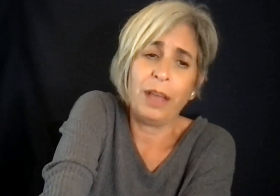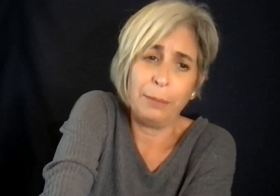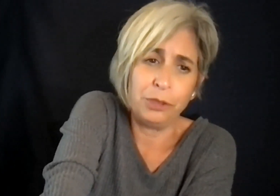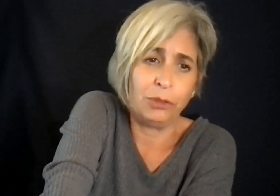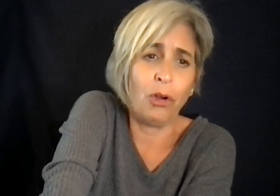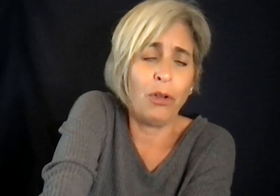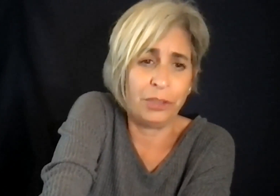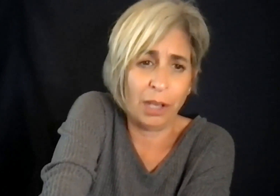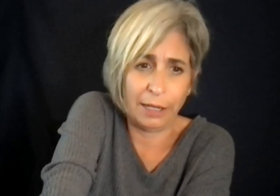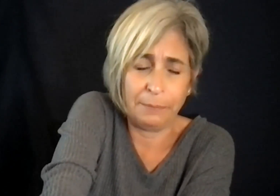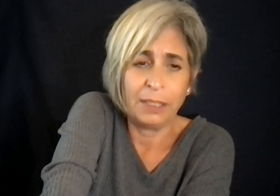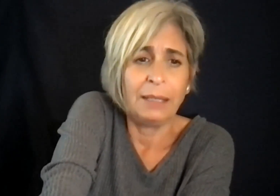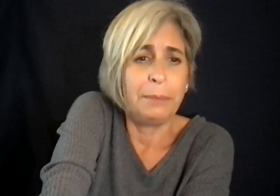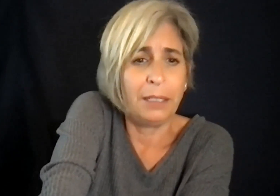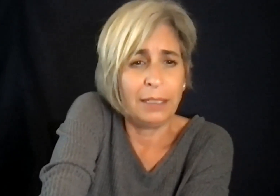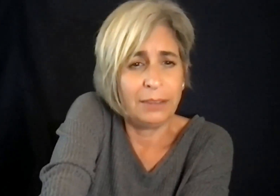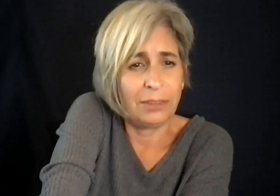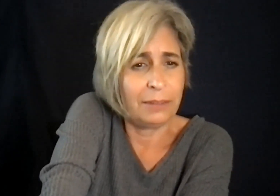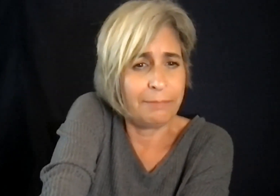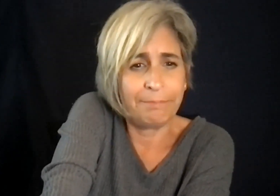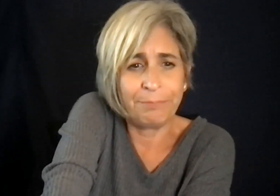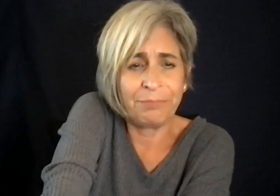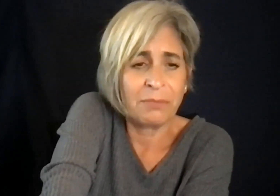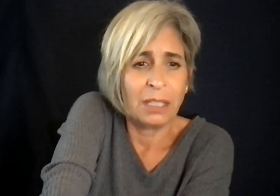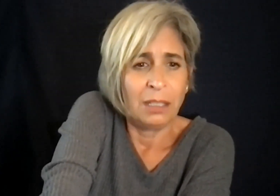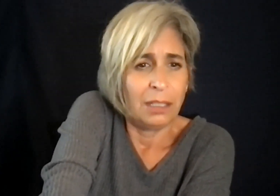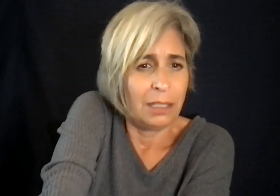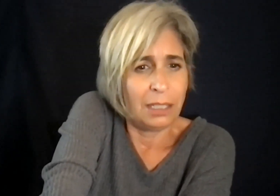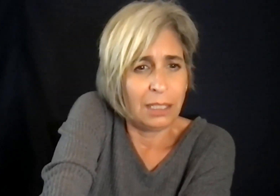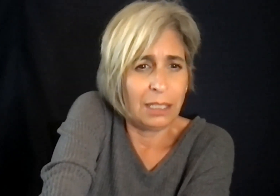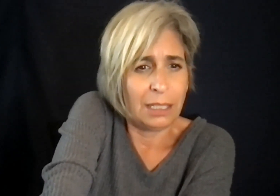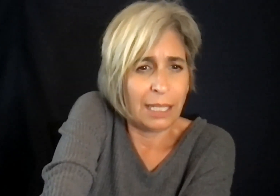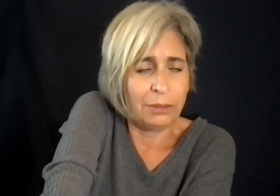both options all the time, because